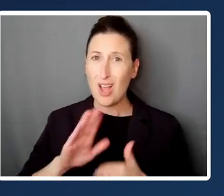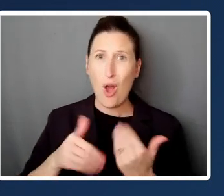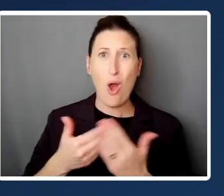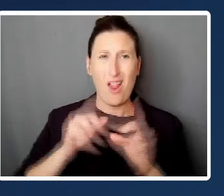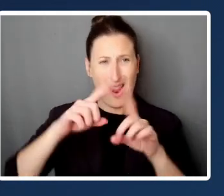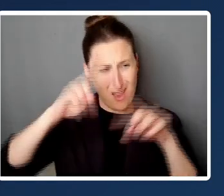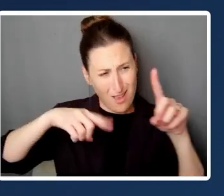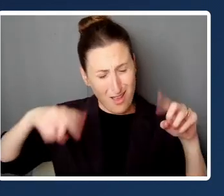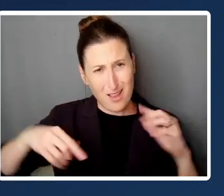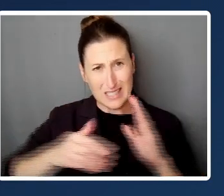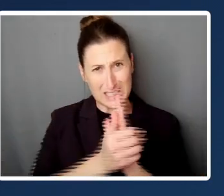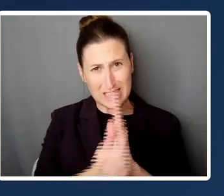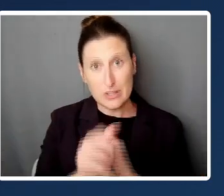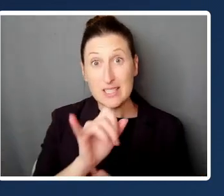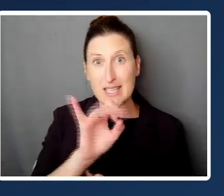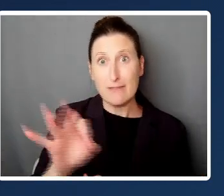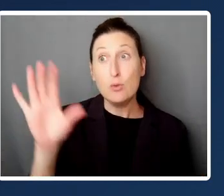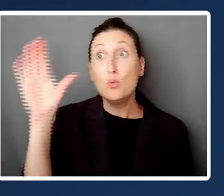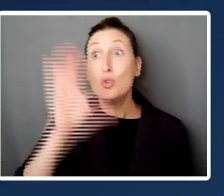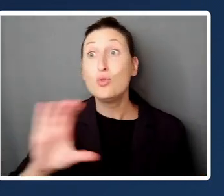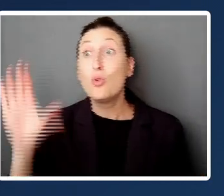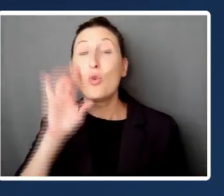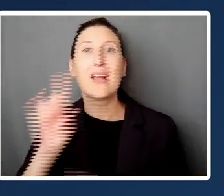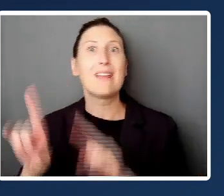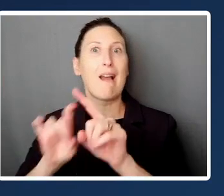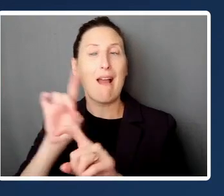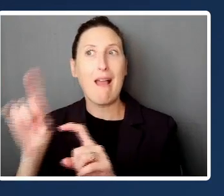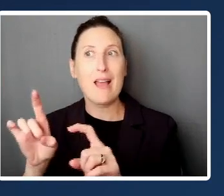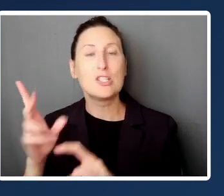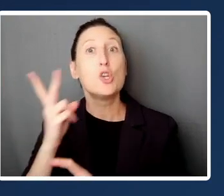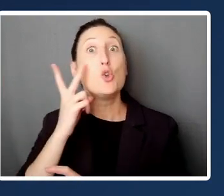it seems like -- it's just like a burst of creatives in my community.